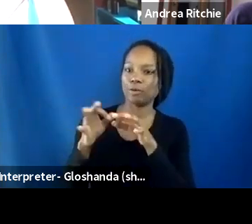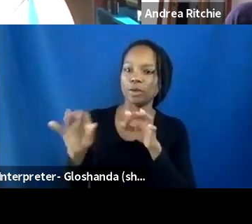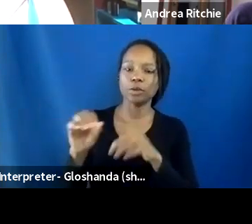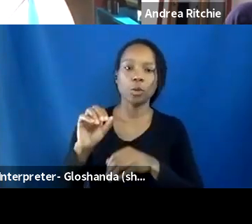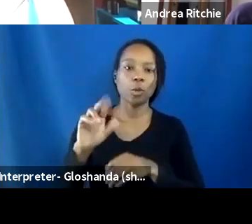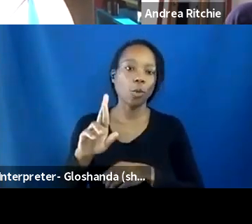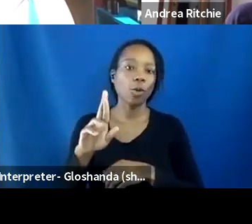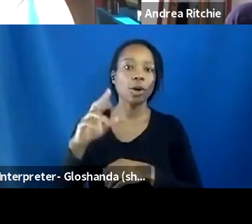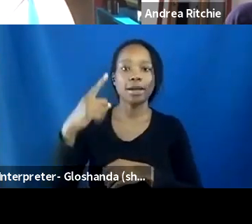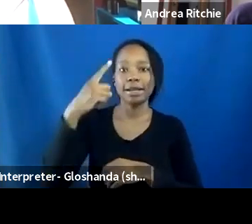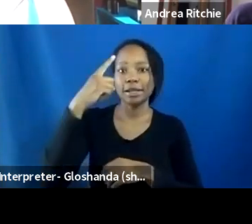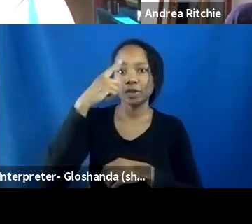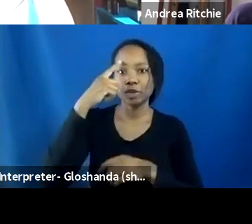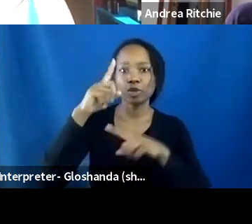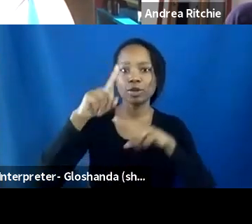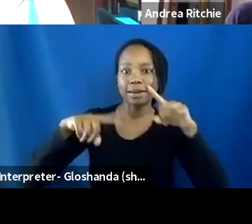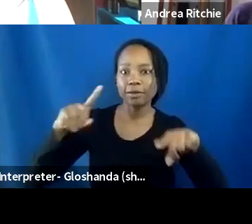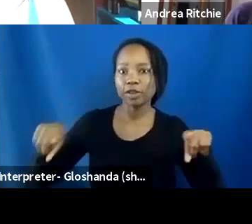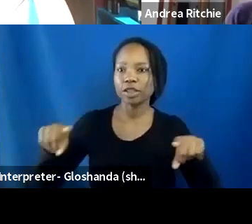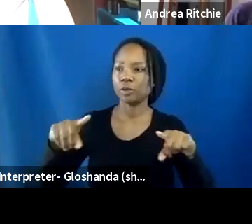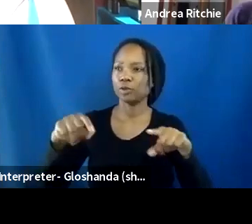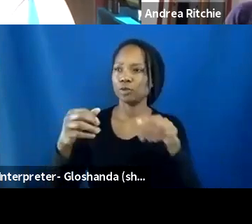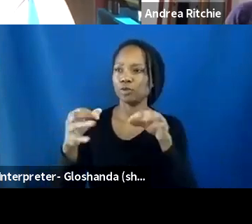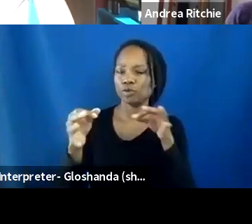what they are experiencing or how they move through the world.